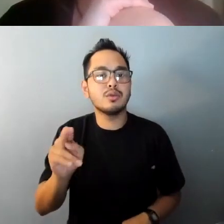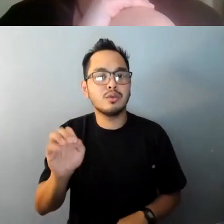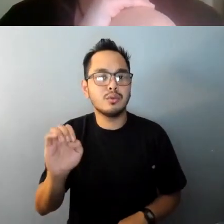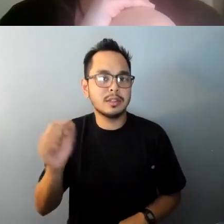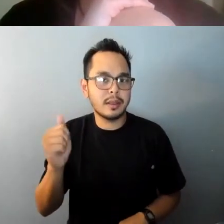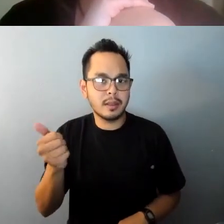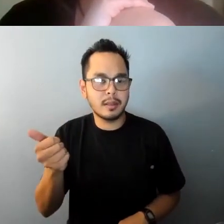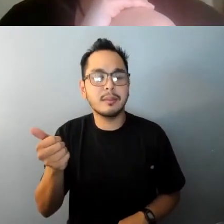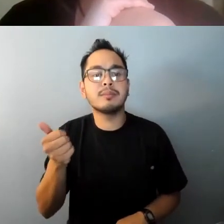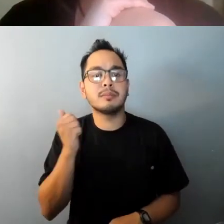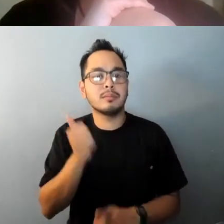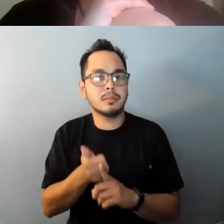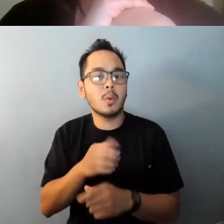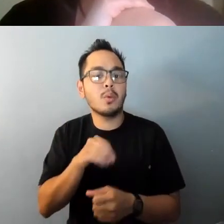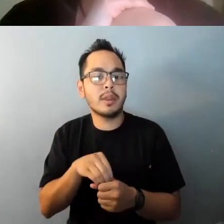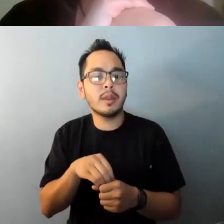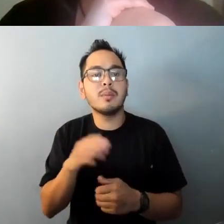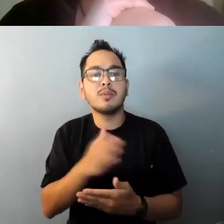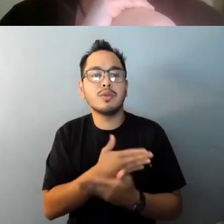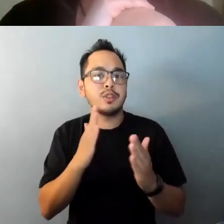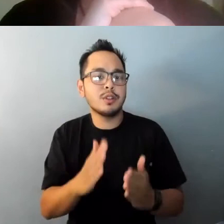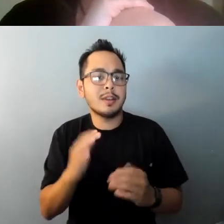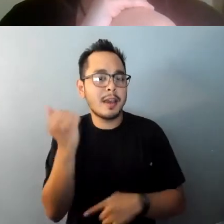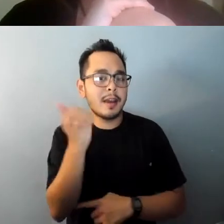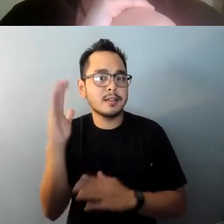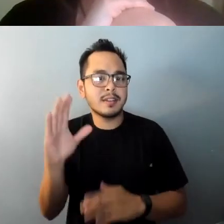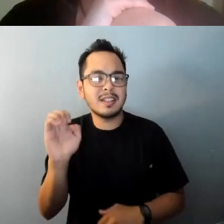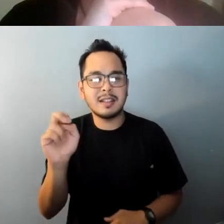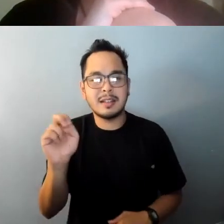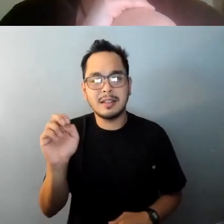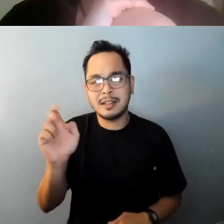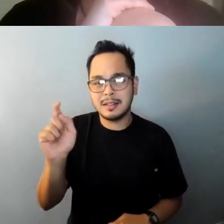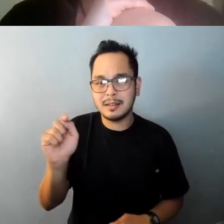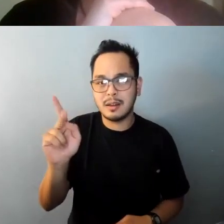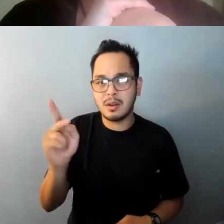It is with a musician and activist, (Name) and the writer Cooper hope talking about black